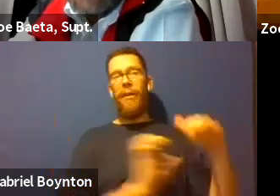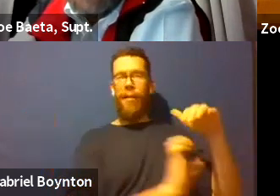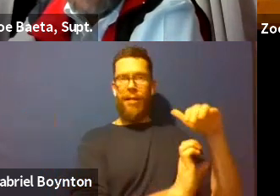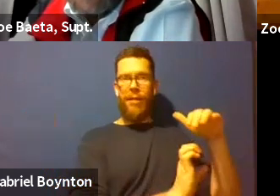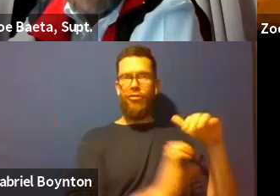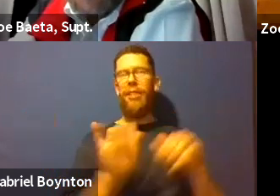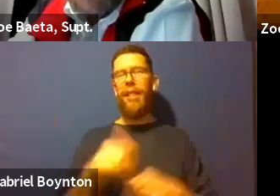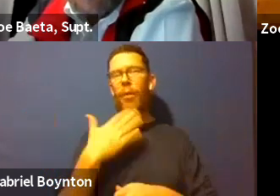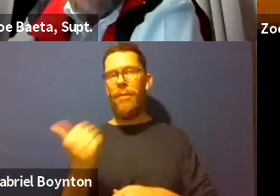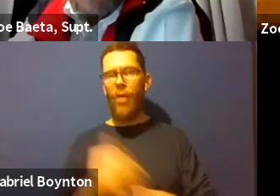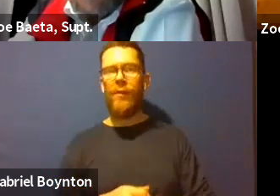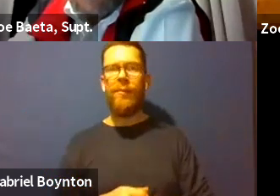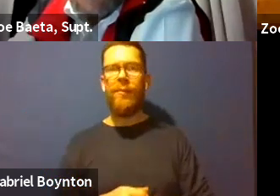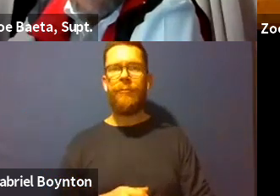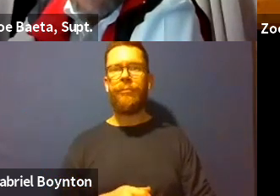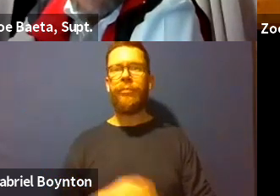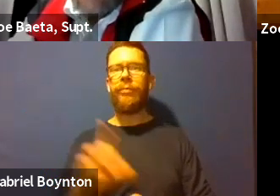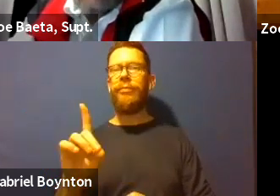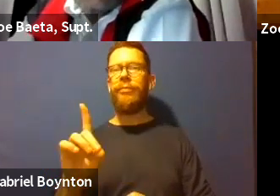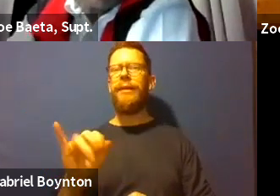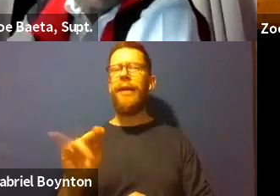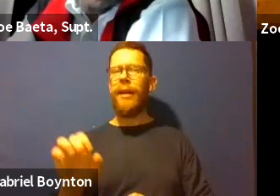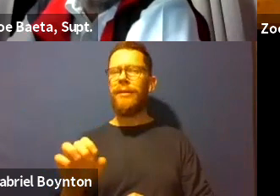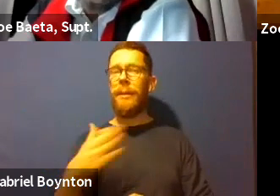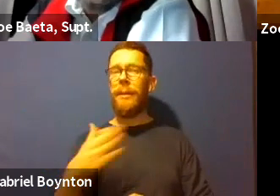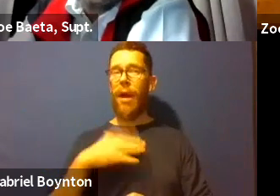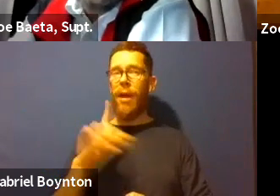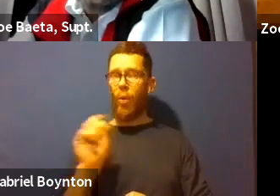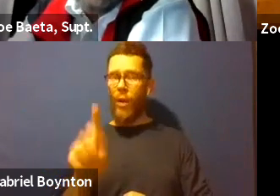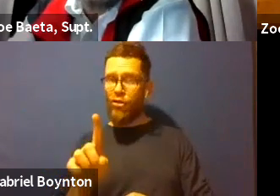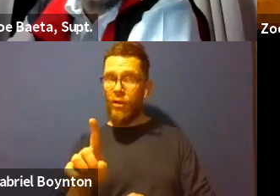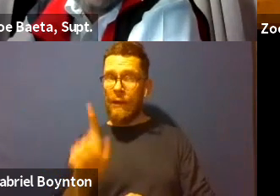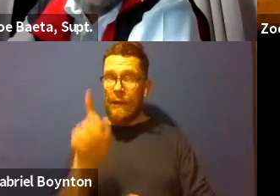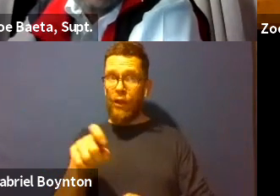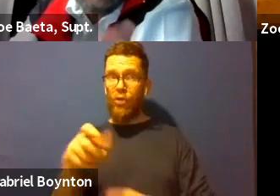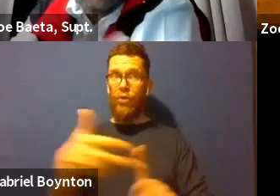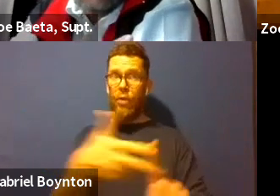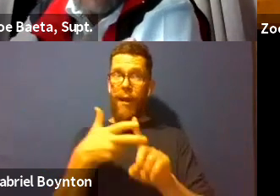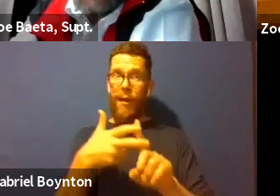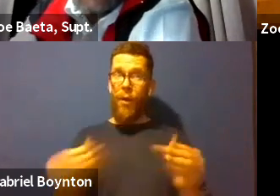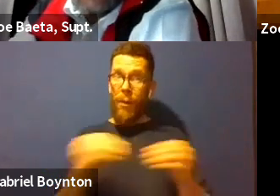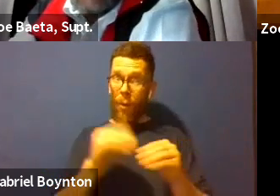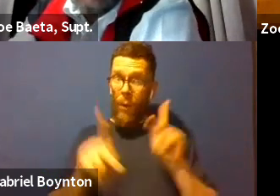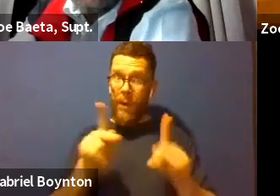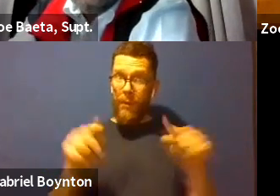Deniz Savas: This is do we need to hire more people for this. Yeah. Joe Baeta, Supt. : We have to because that the fact of the matter is, there's two things happening in technology.